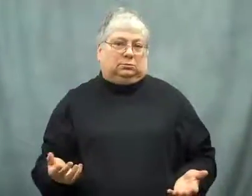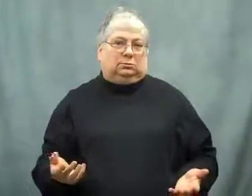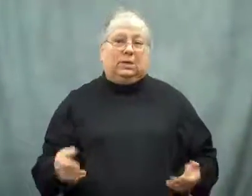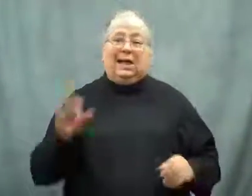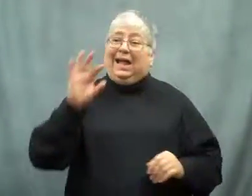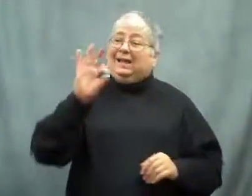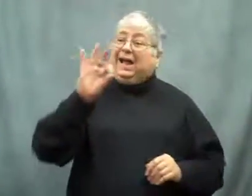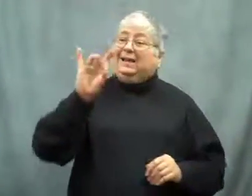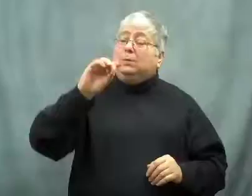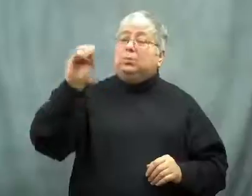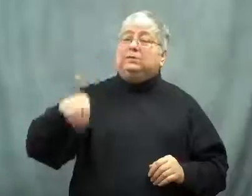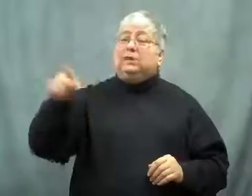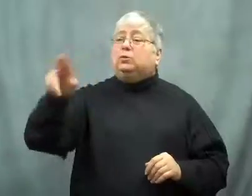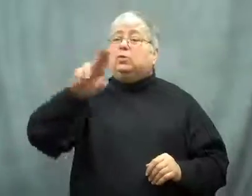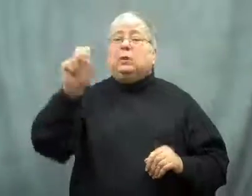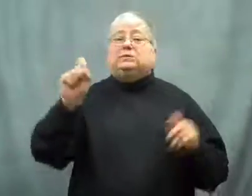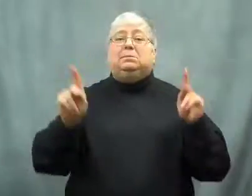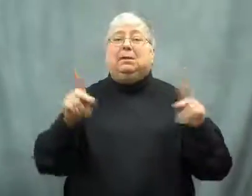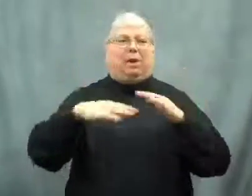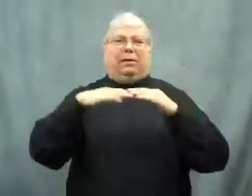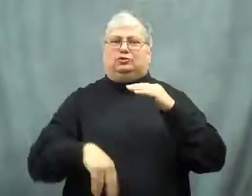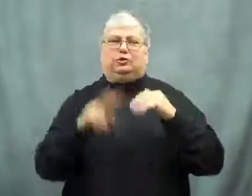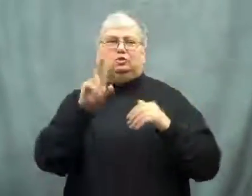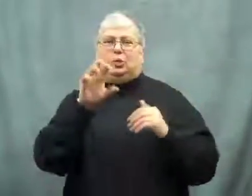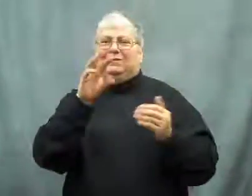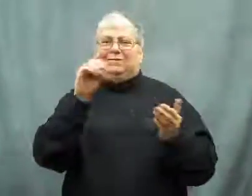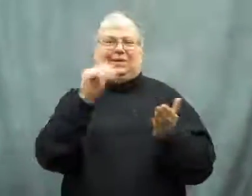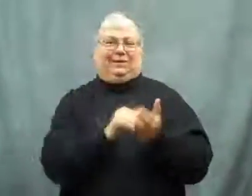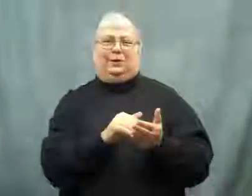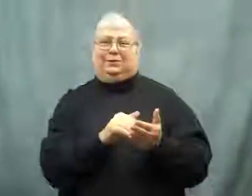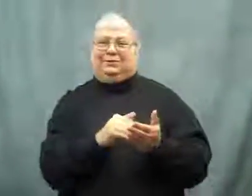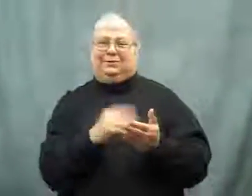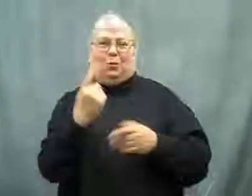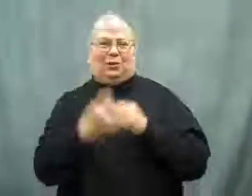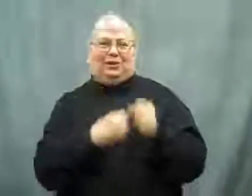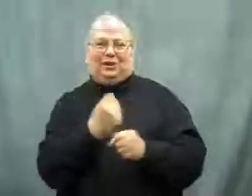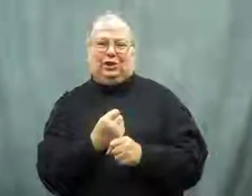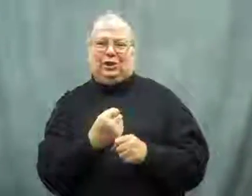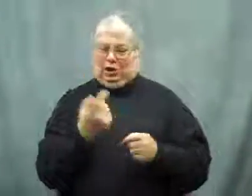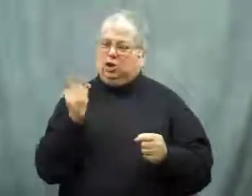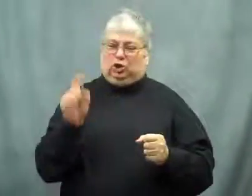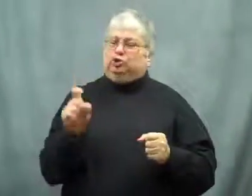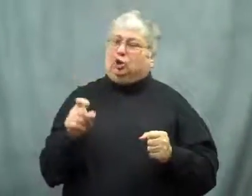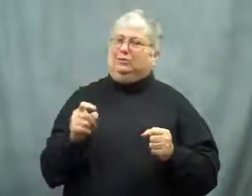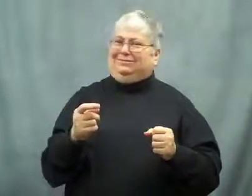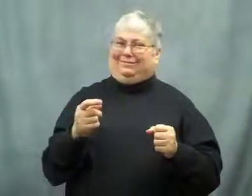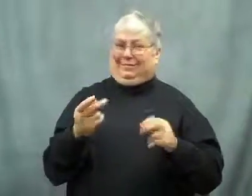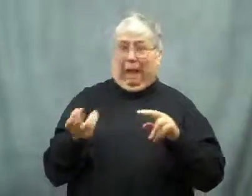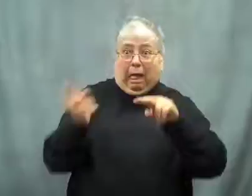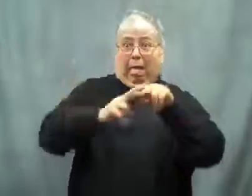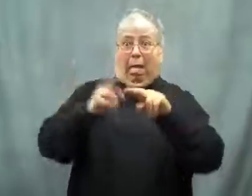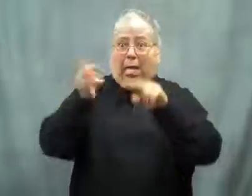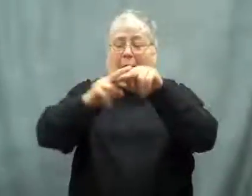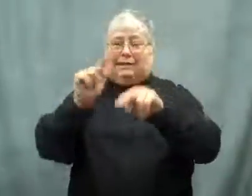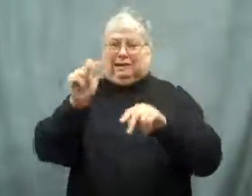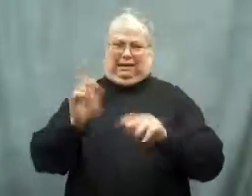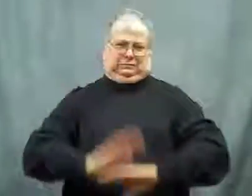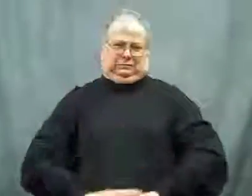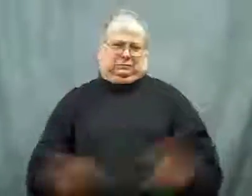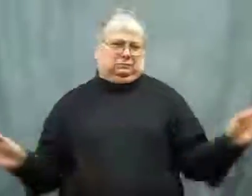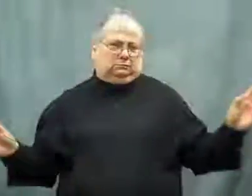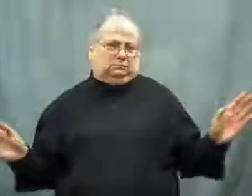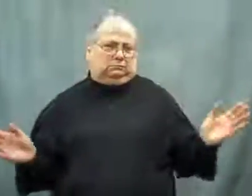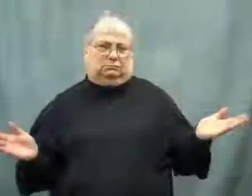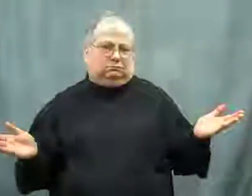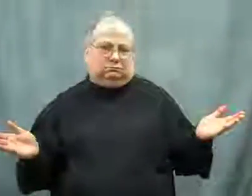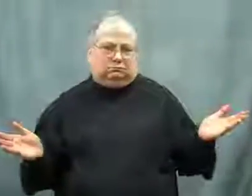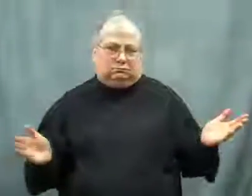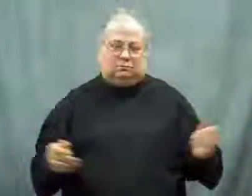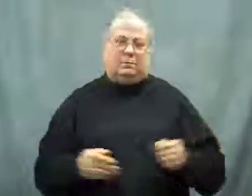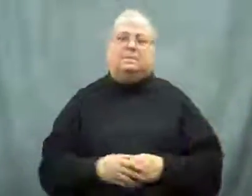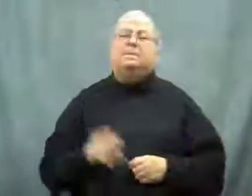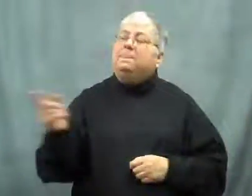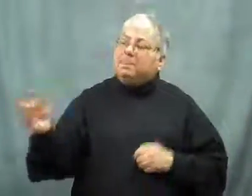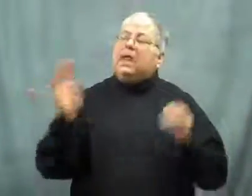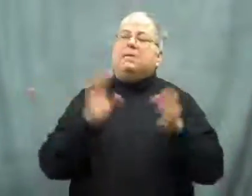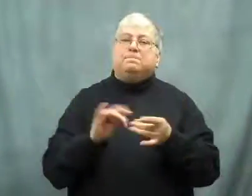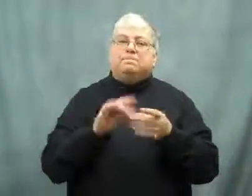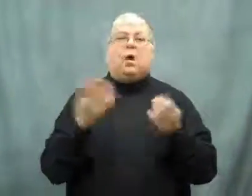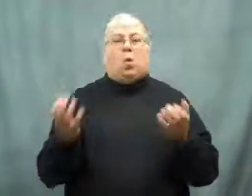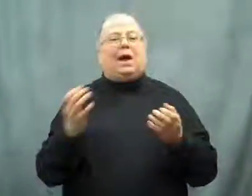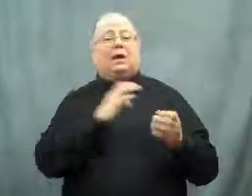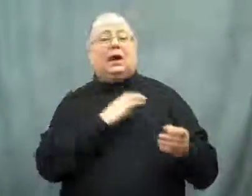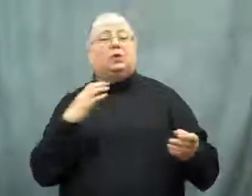98% of Americans make under $250,000 a year.